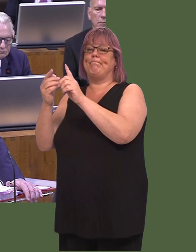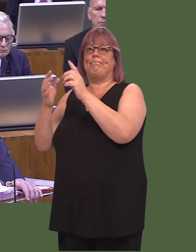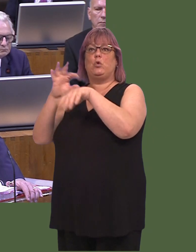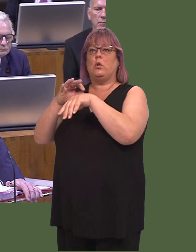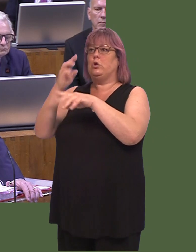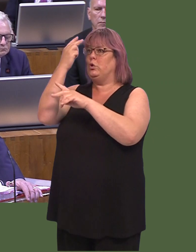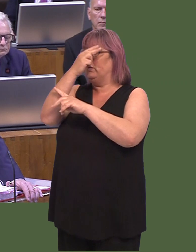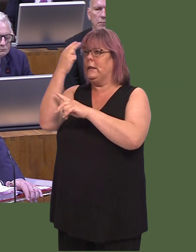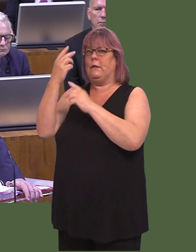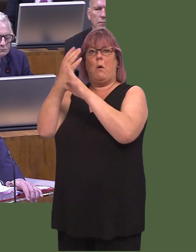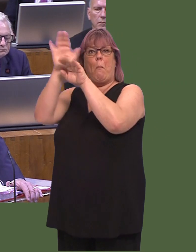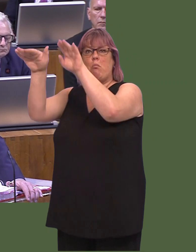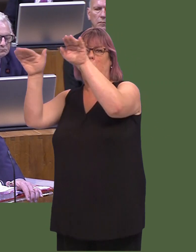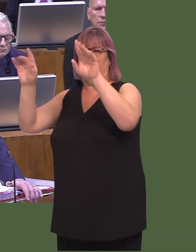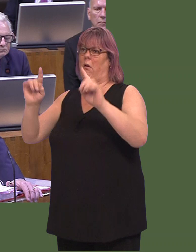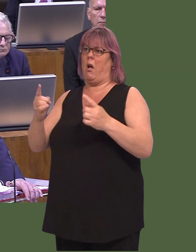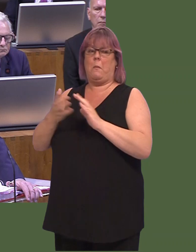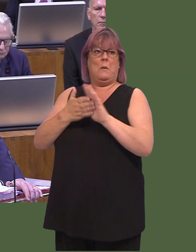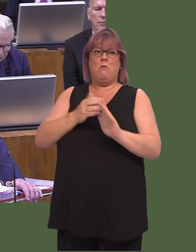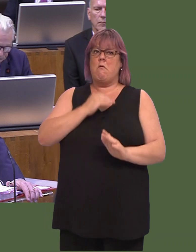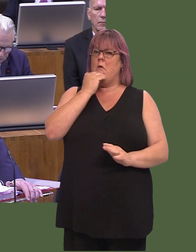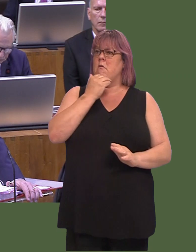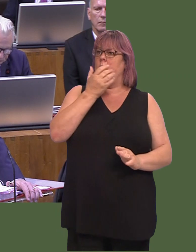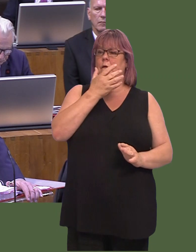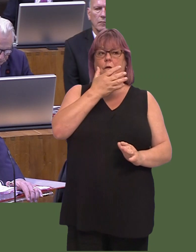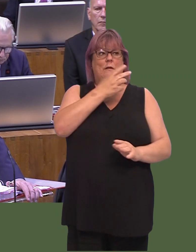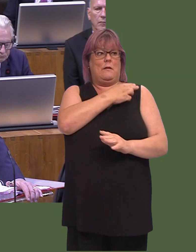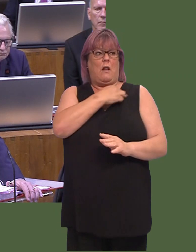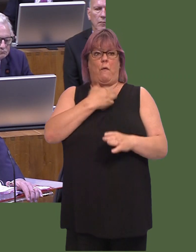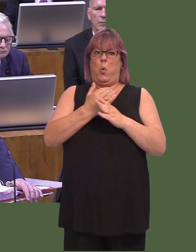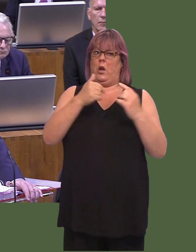from other countries, we will not make up the numbers that we need in Wales.